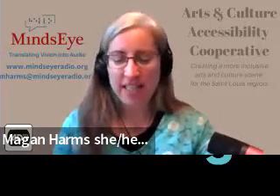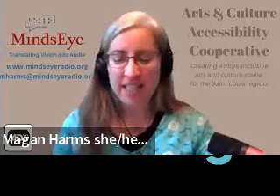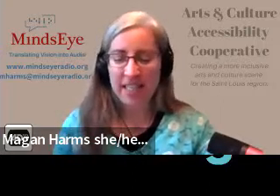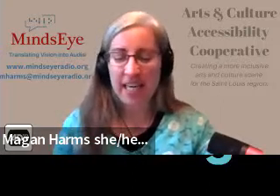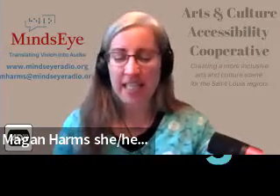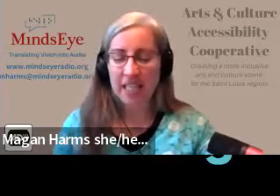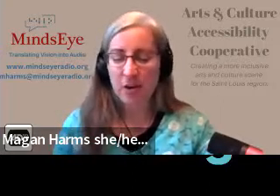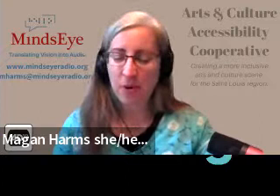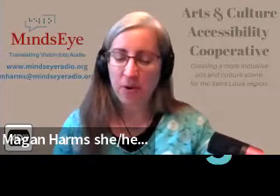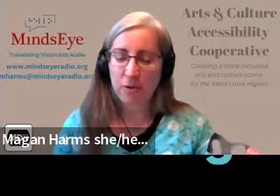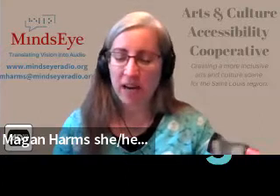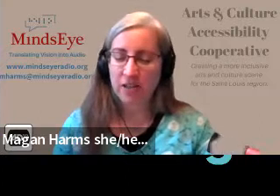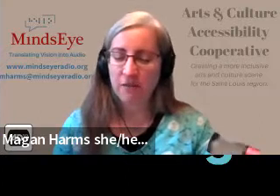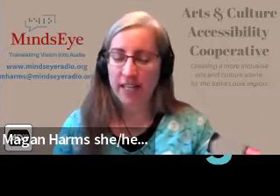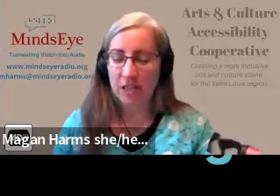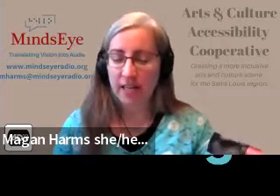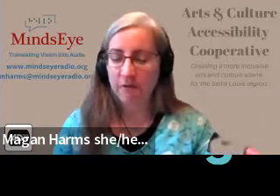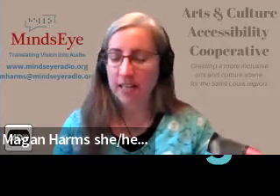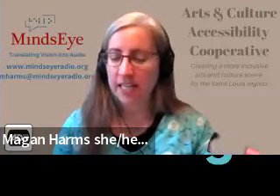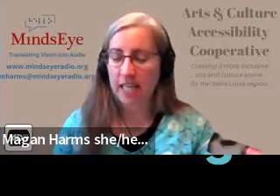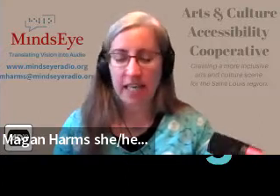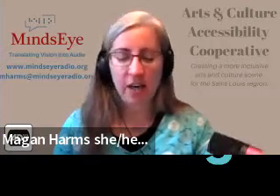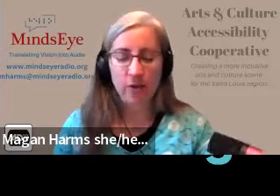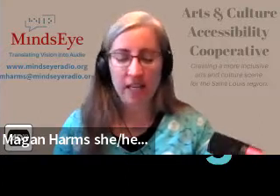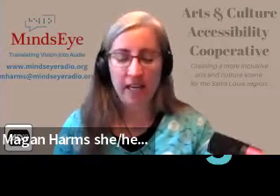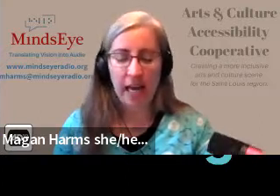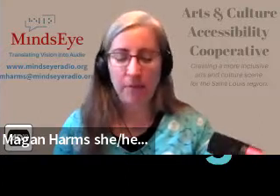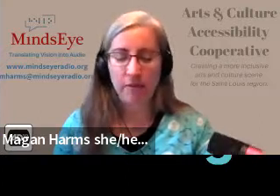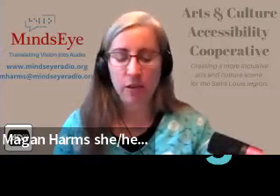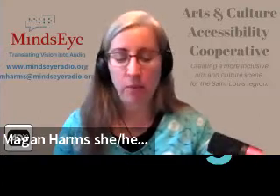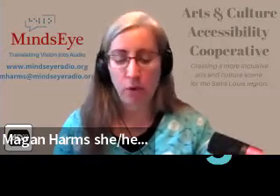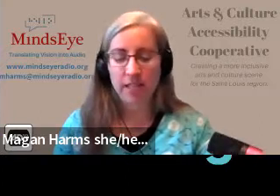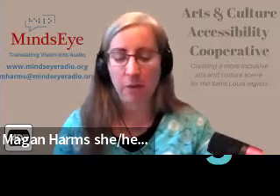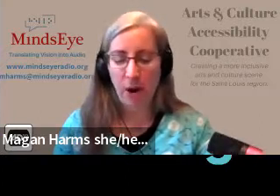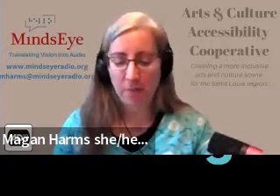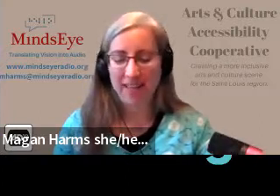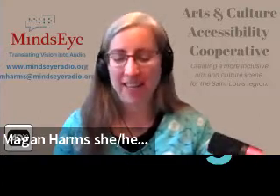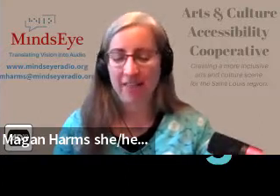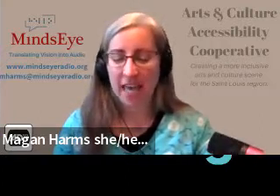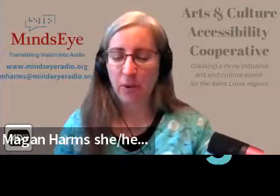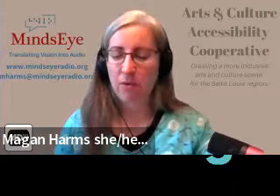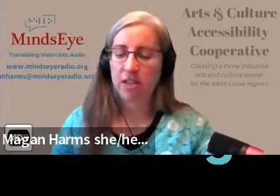is in the support department of the gateway region